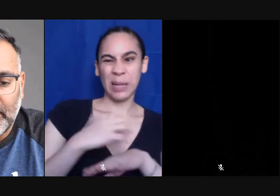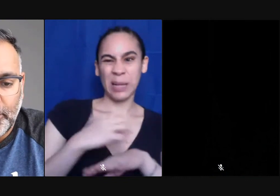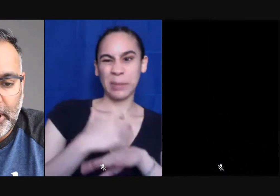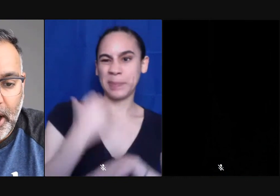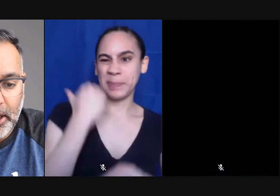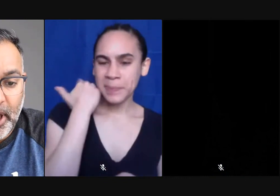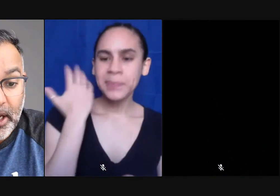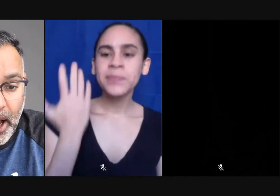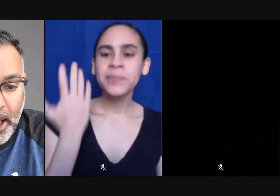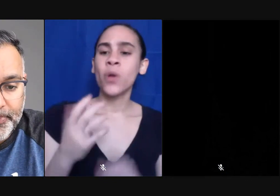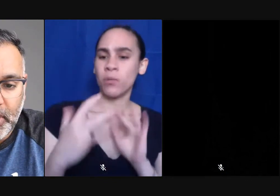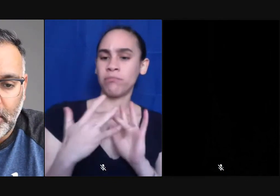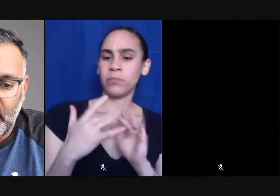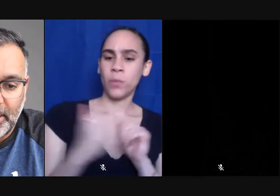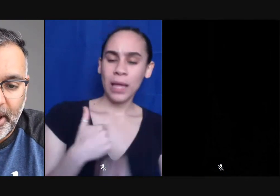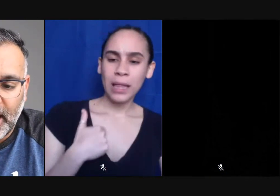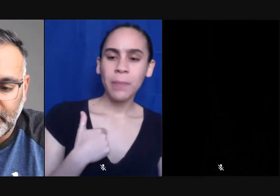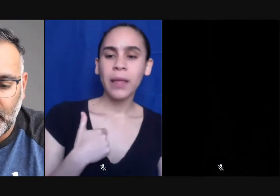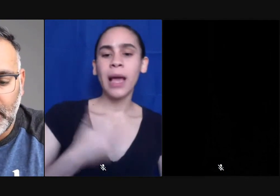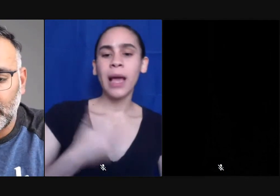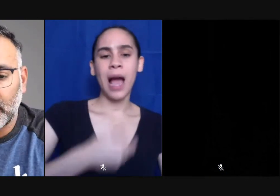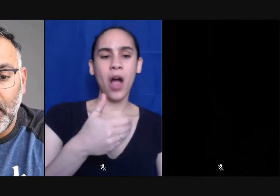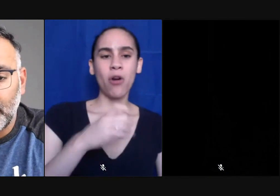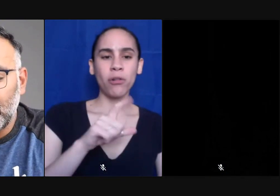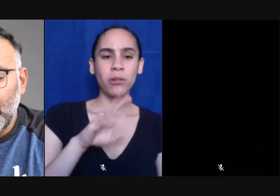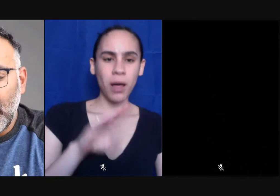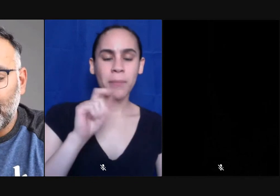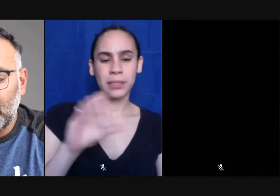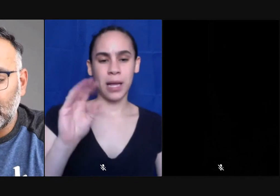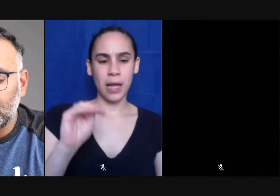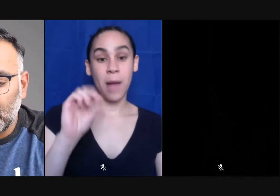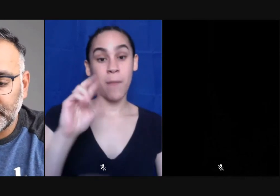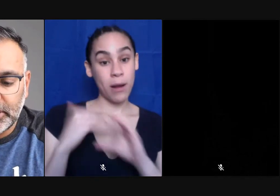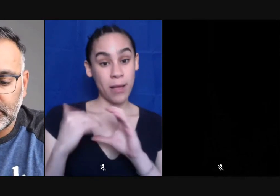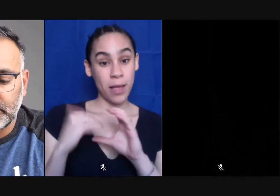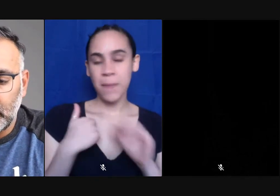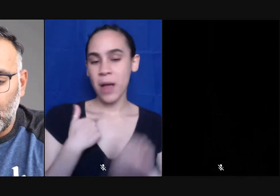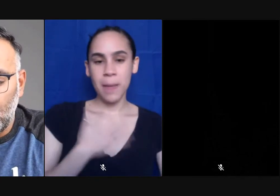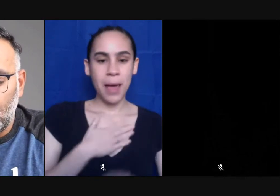with me on higher club.com or my email captain at hierarchical.com happy to answer any questions um